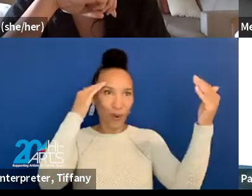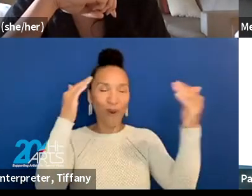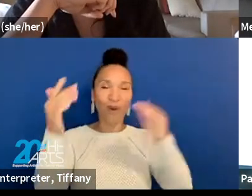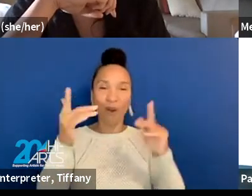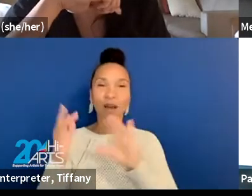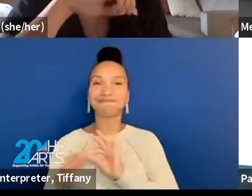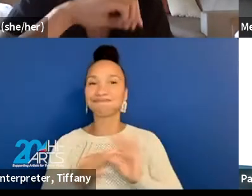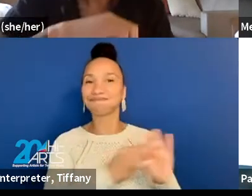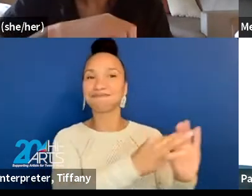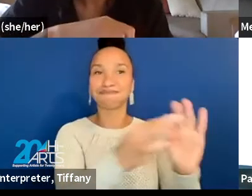Benjamin (they/them/elle): The.